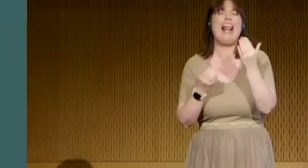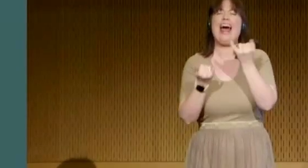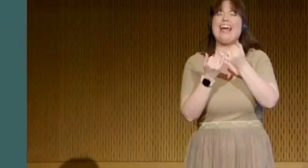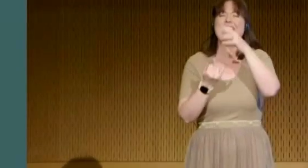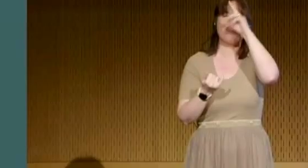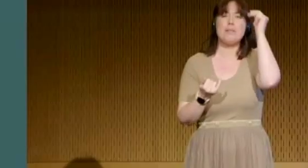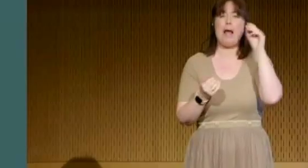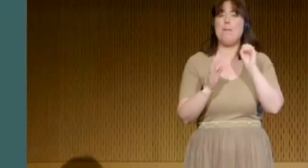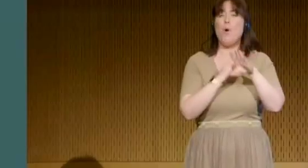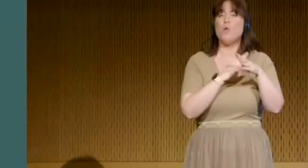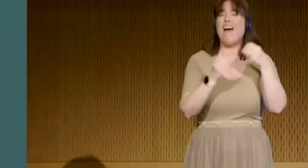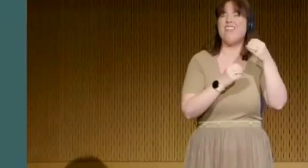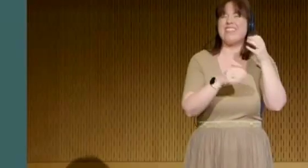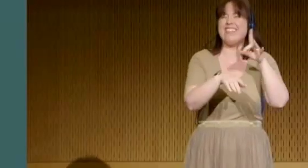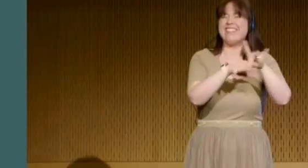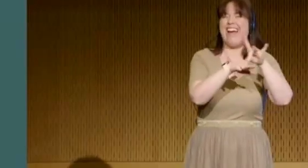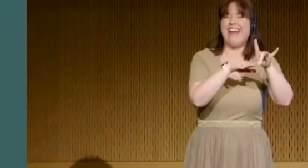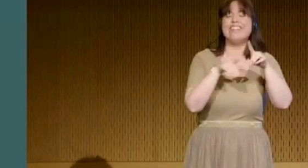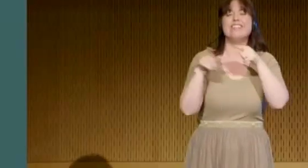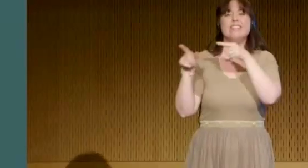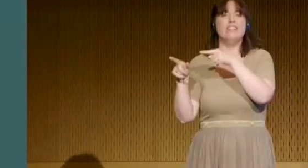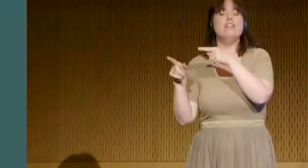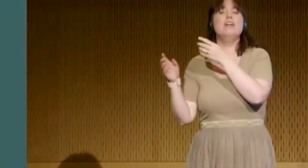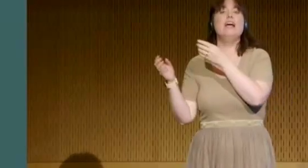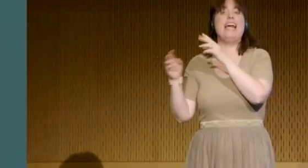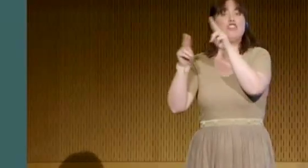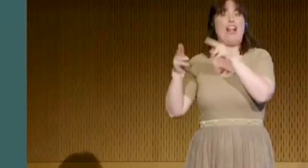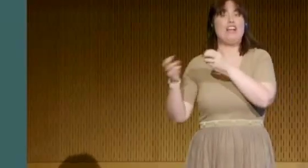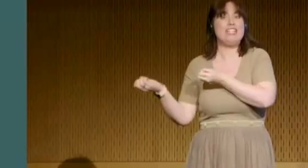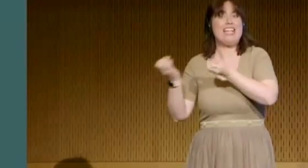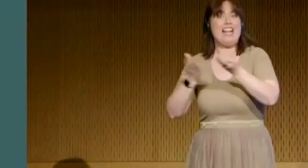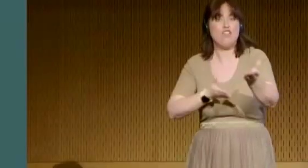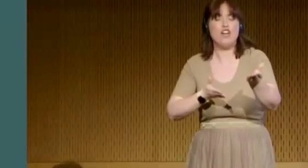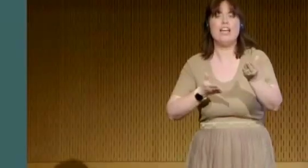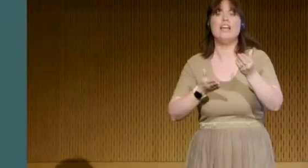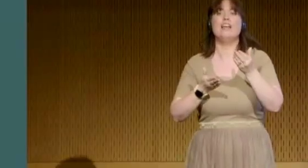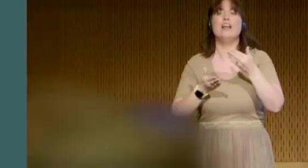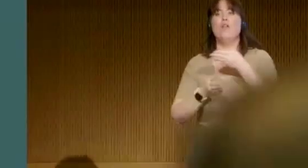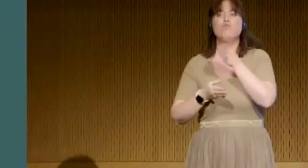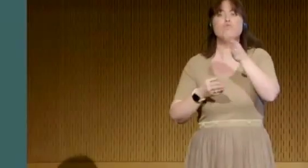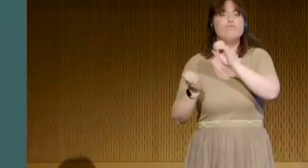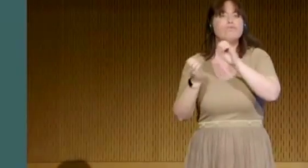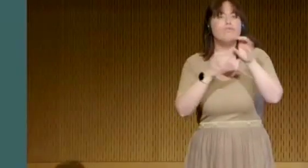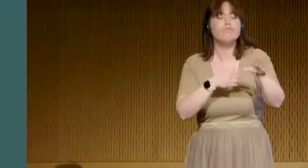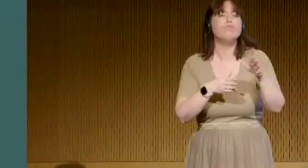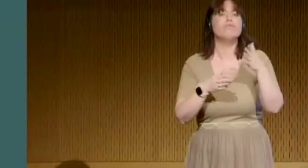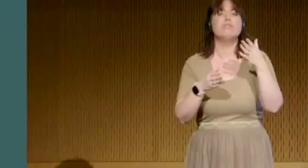the post office. And since they do international deliveries and international both like packages